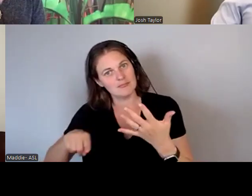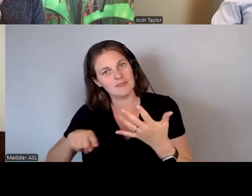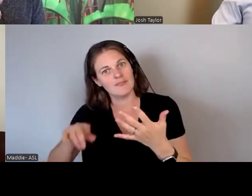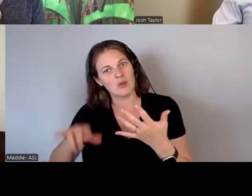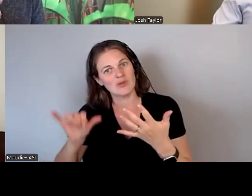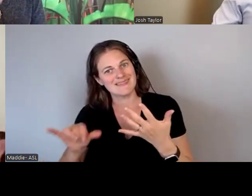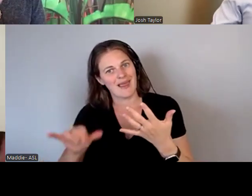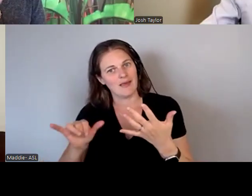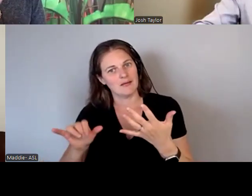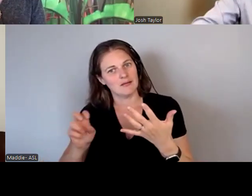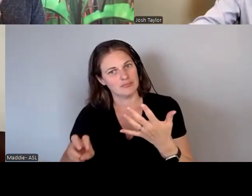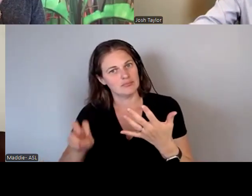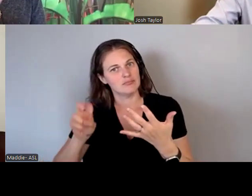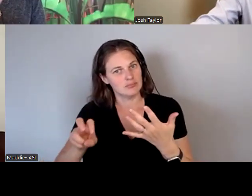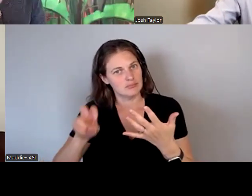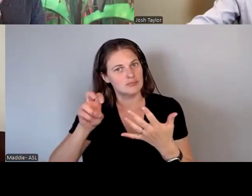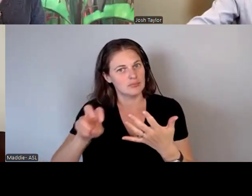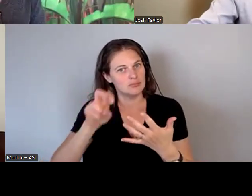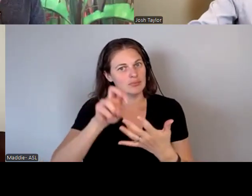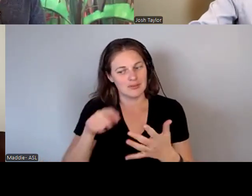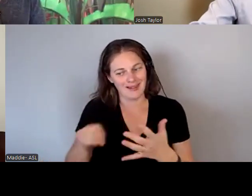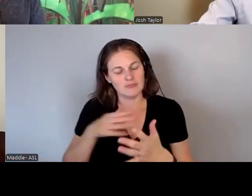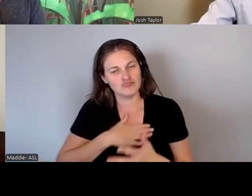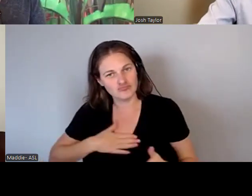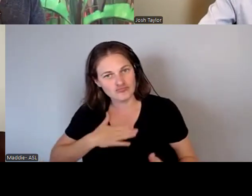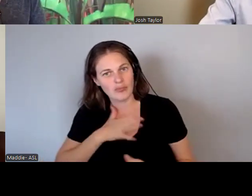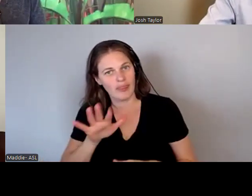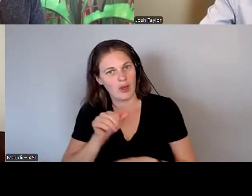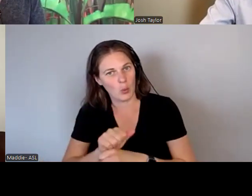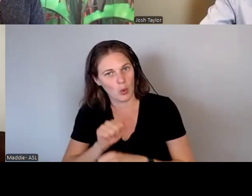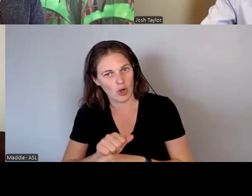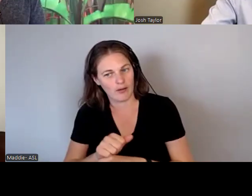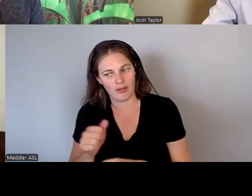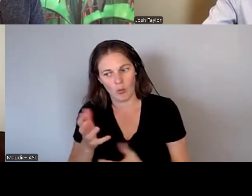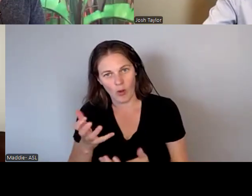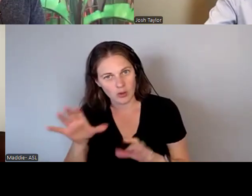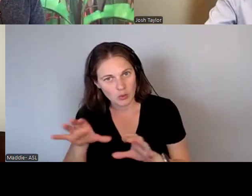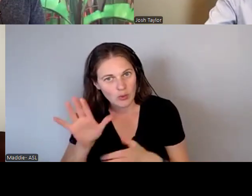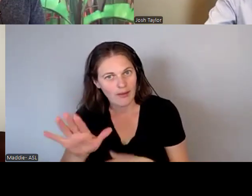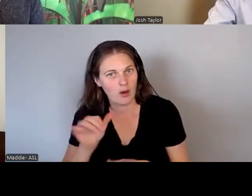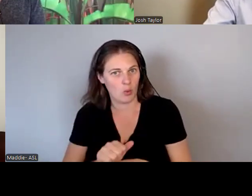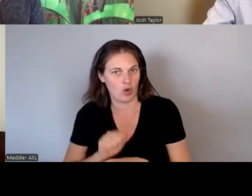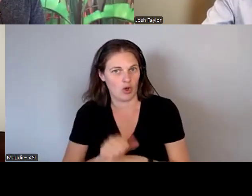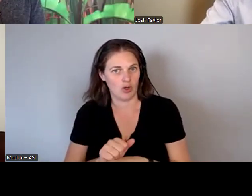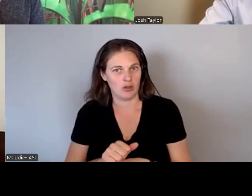because people are doing the work they want to be doing. And so that's why when we do find that match, as Karen said,